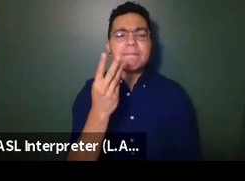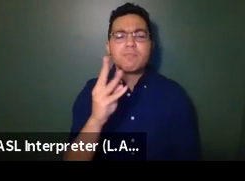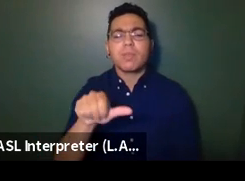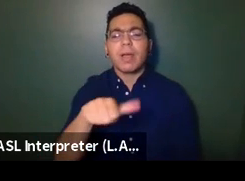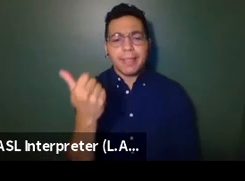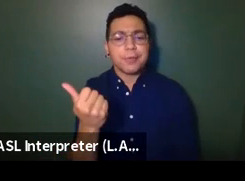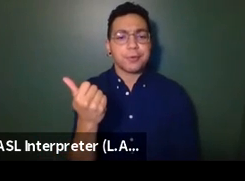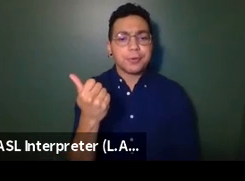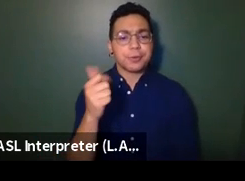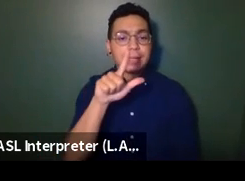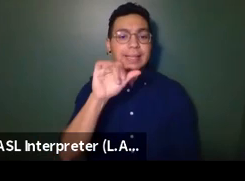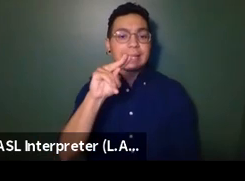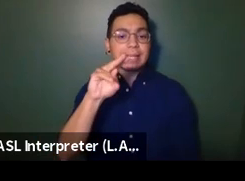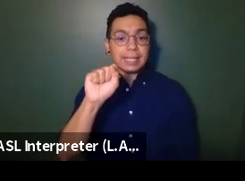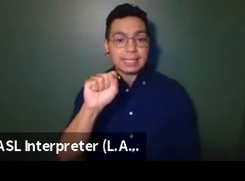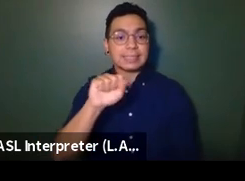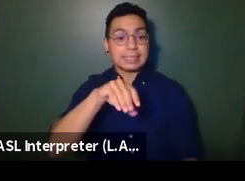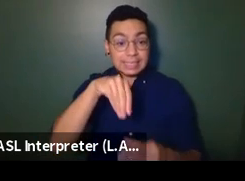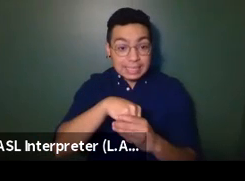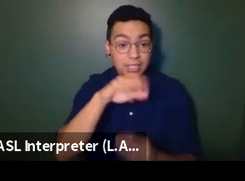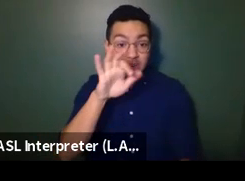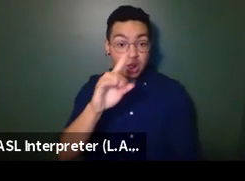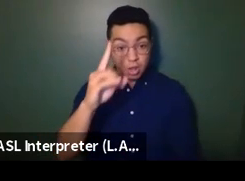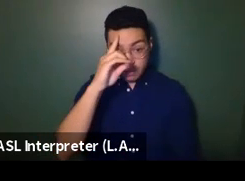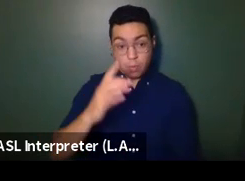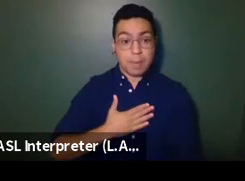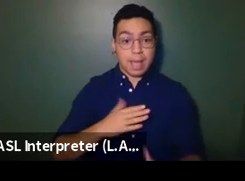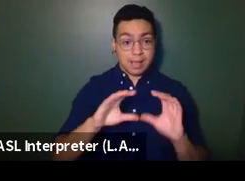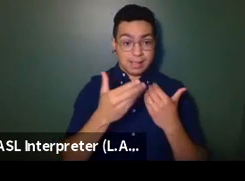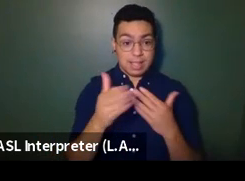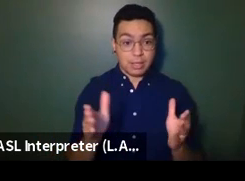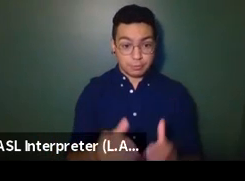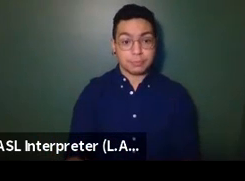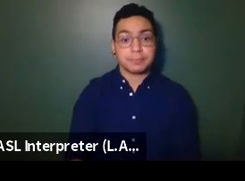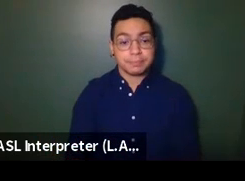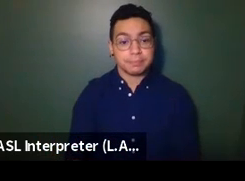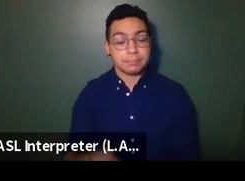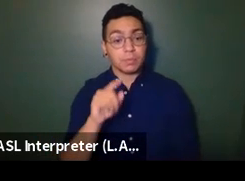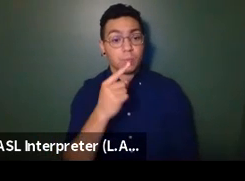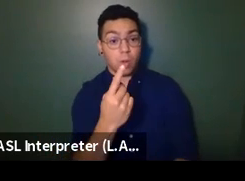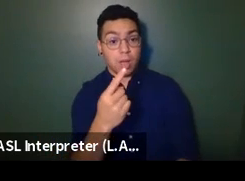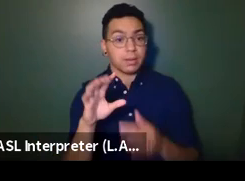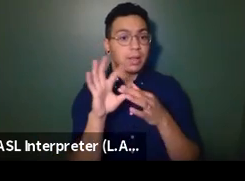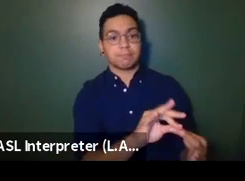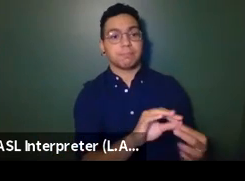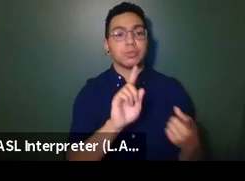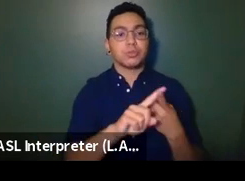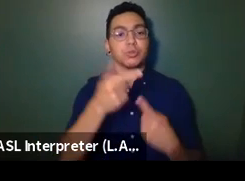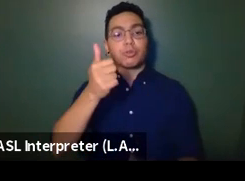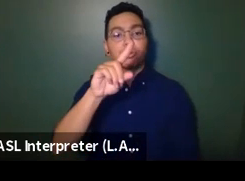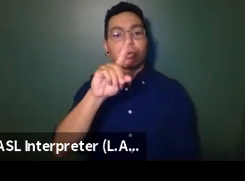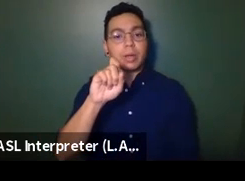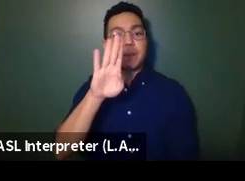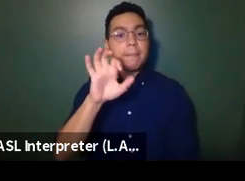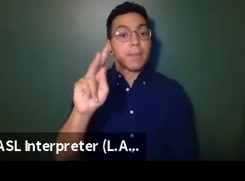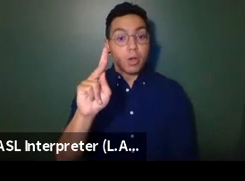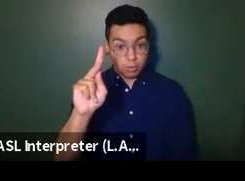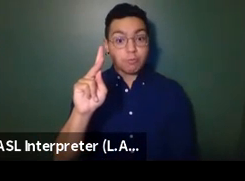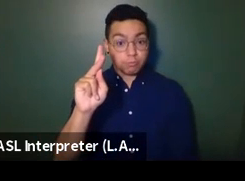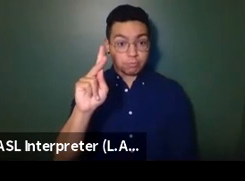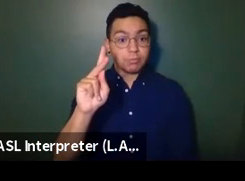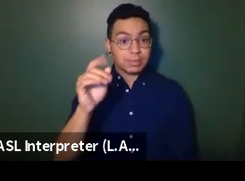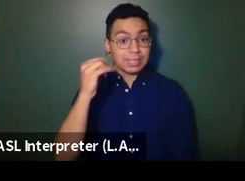Katherine Livick - ESD 112: links that are in the card for my classroom and this one links to the gradebook. And if you're not seeing that here